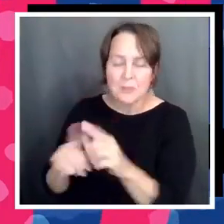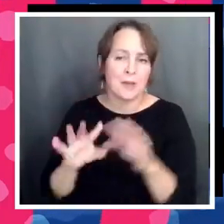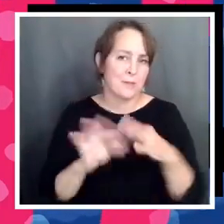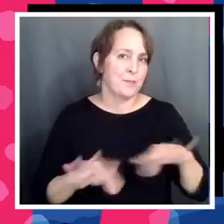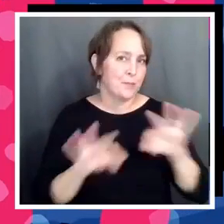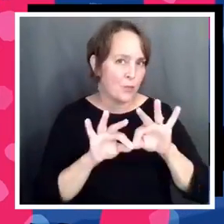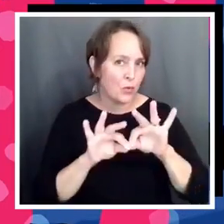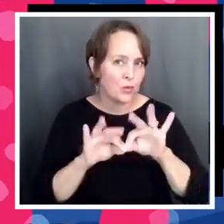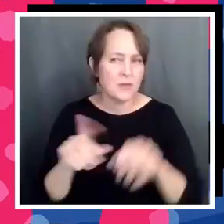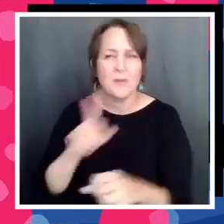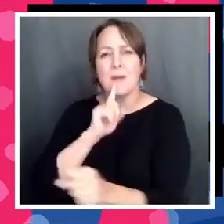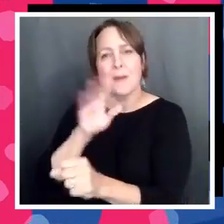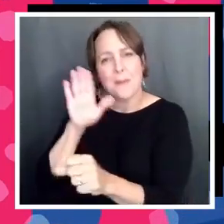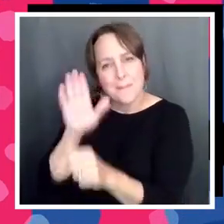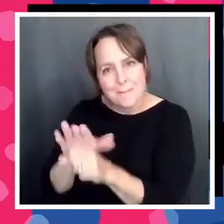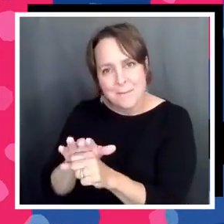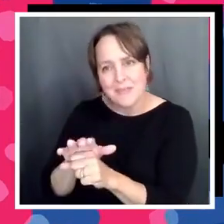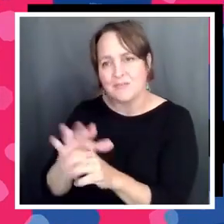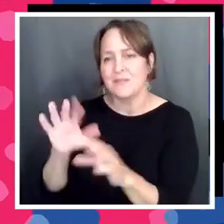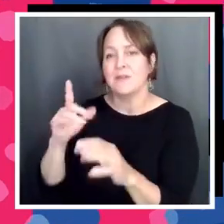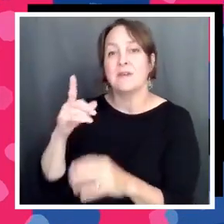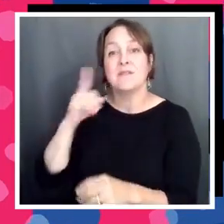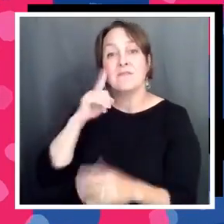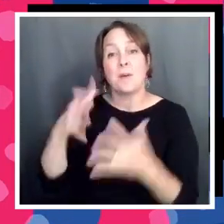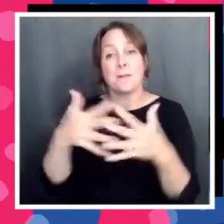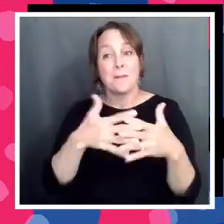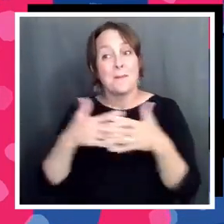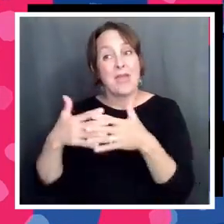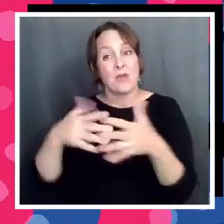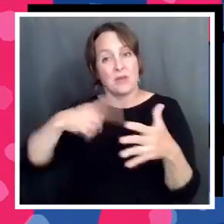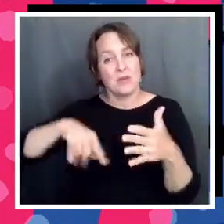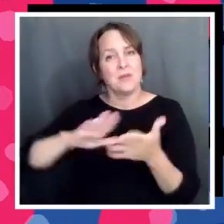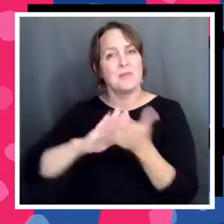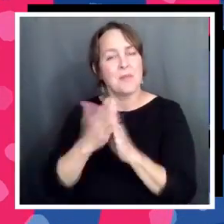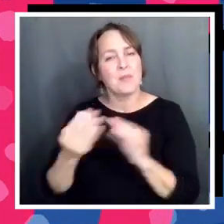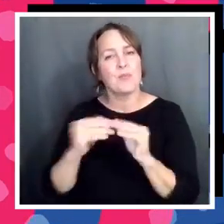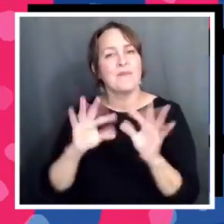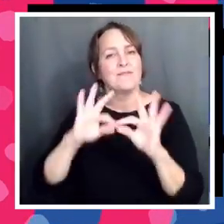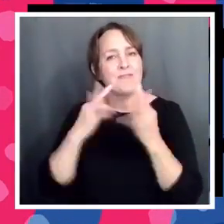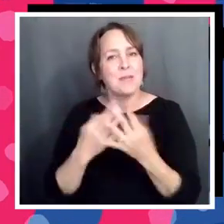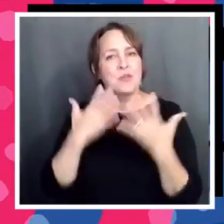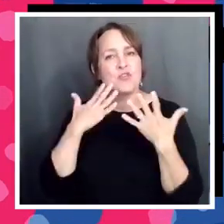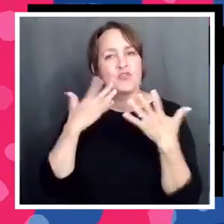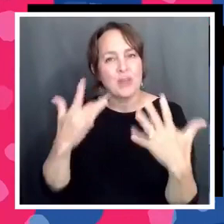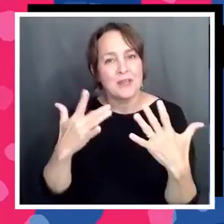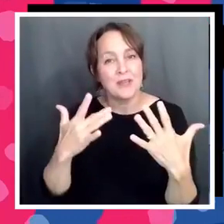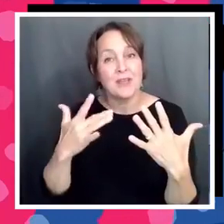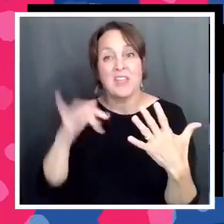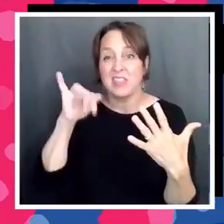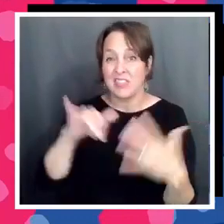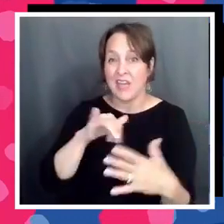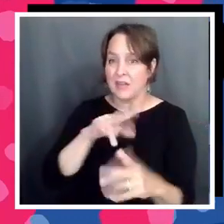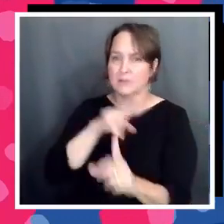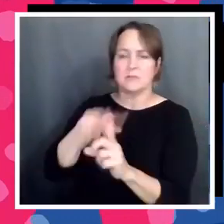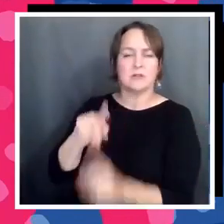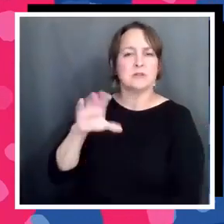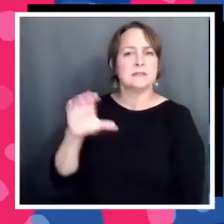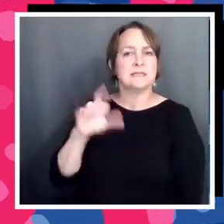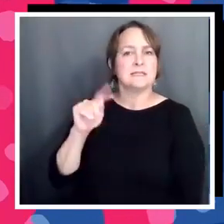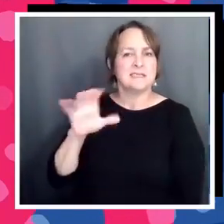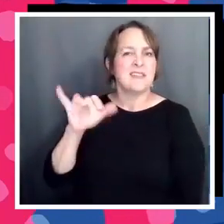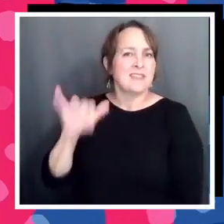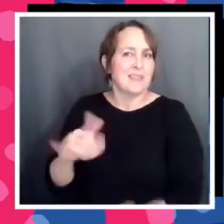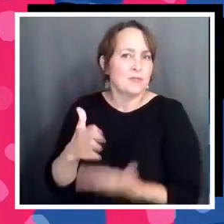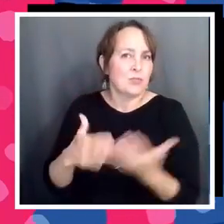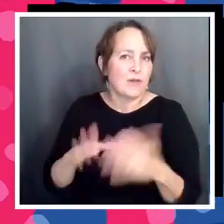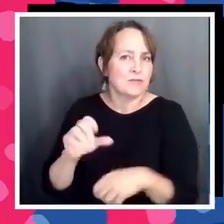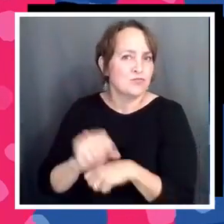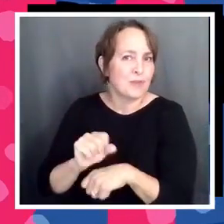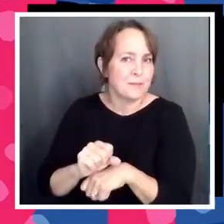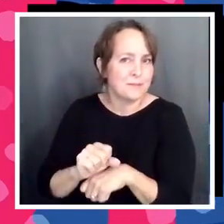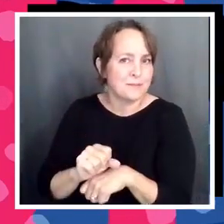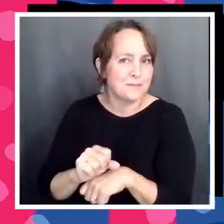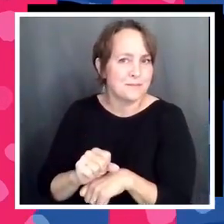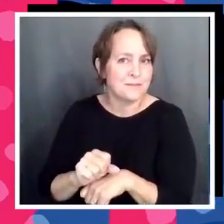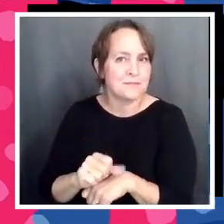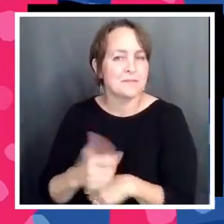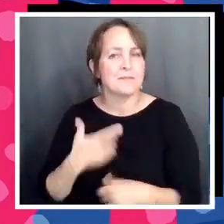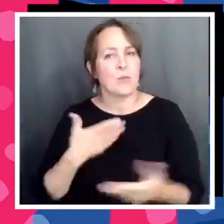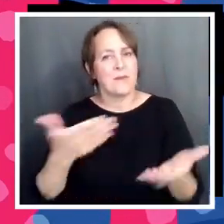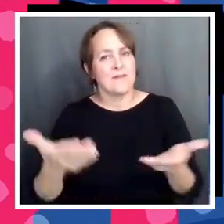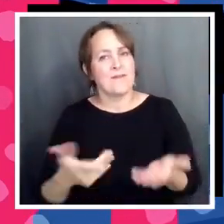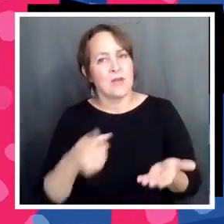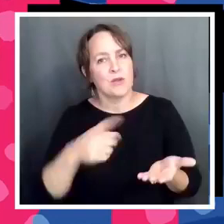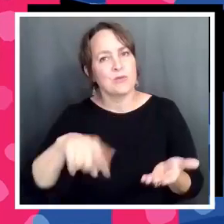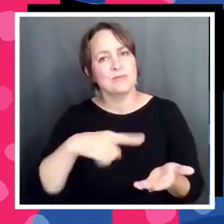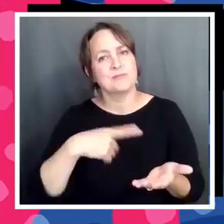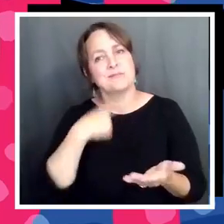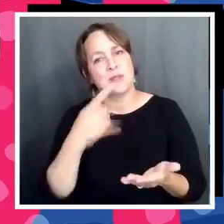OBERS OF MOM'S RISING.